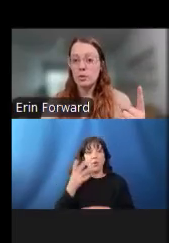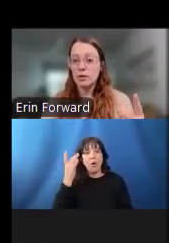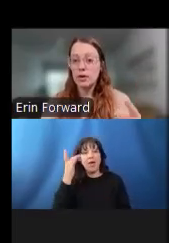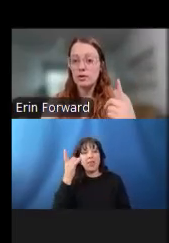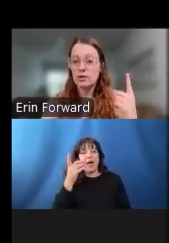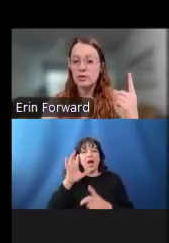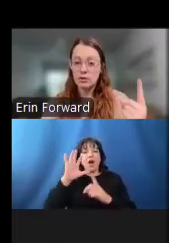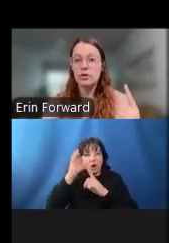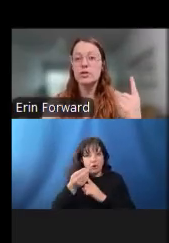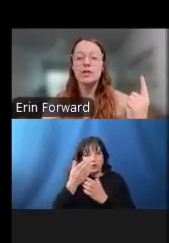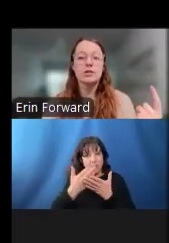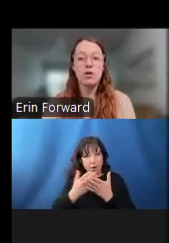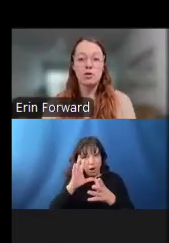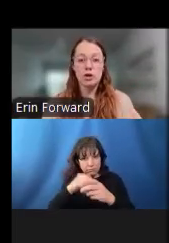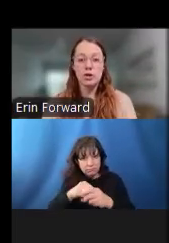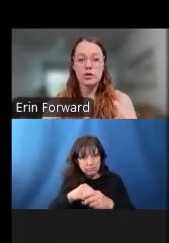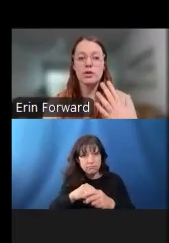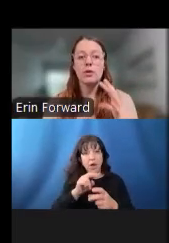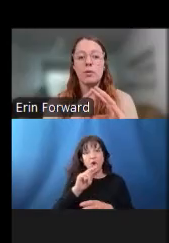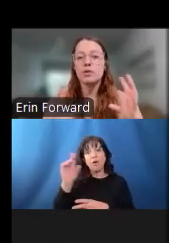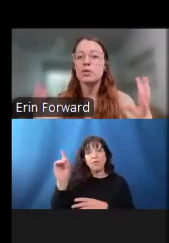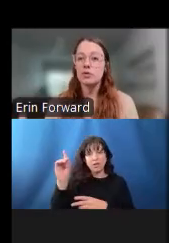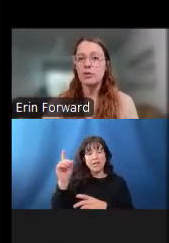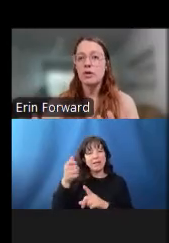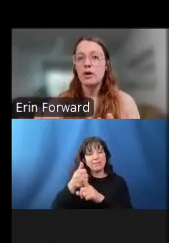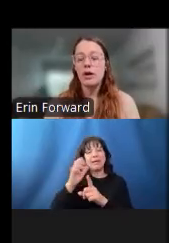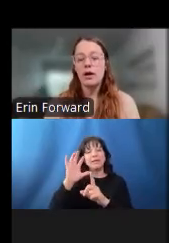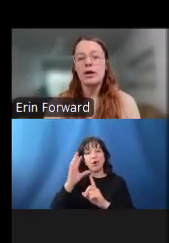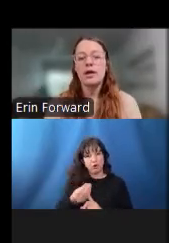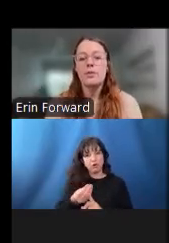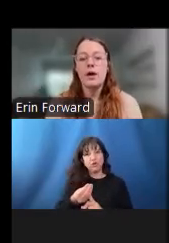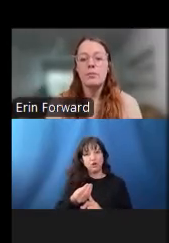component. Neurodiversity is a culture, so we want to keep that